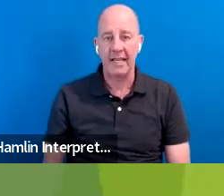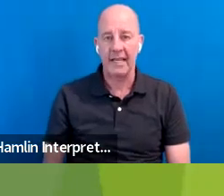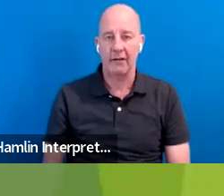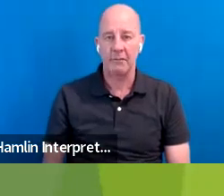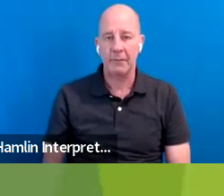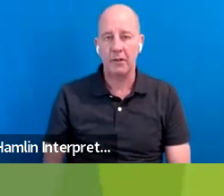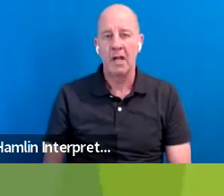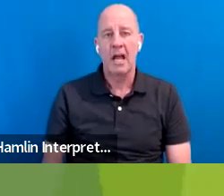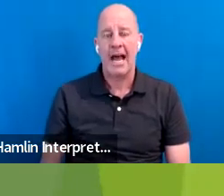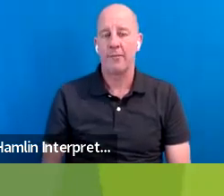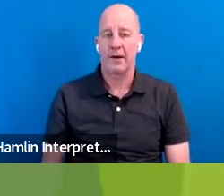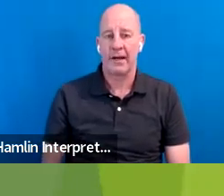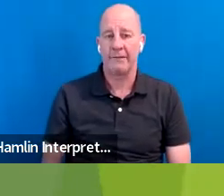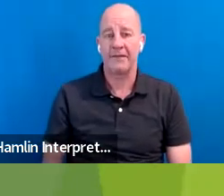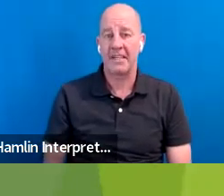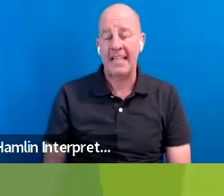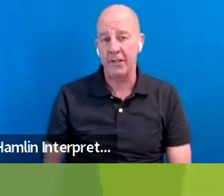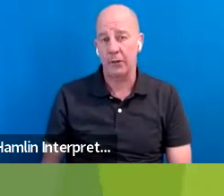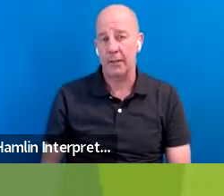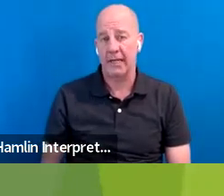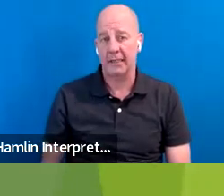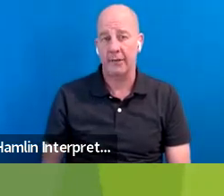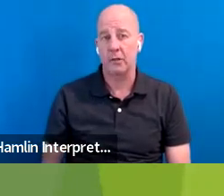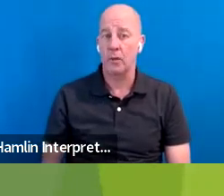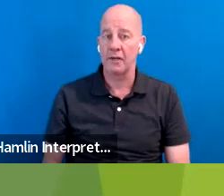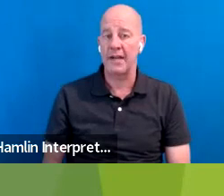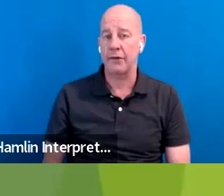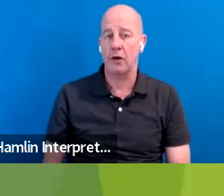And many hearing people have about a 5th to 7th grade reading level, whereas deaf and